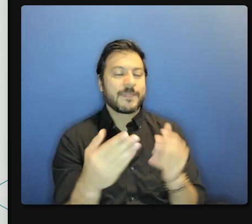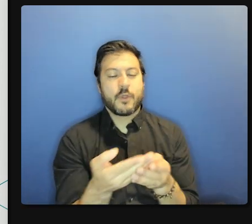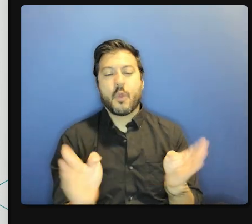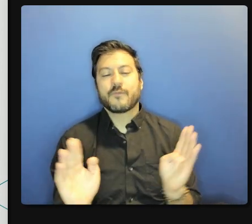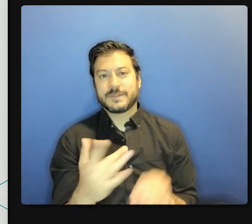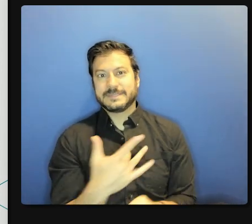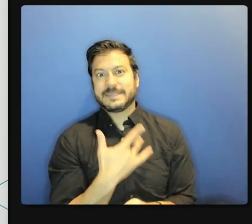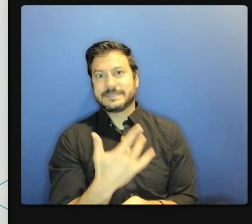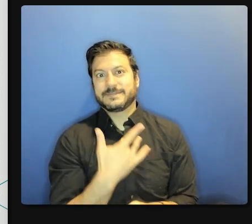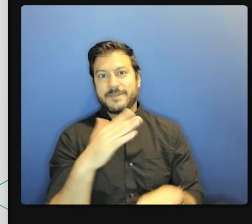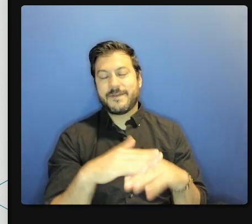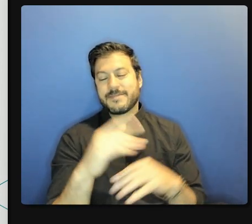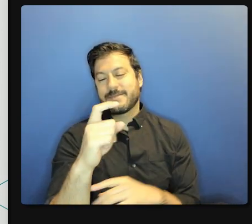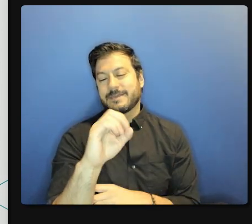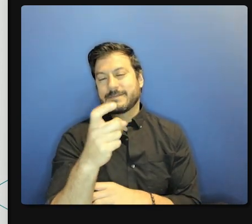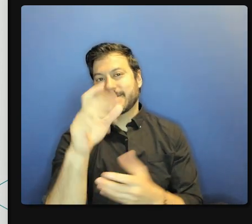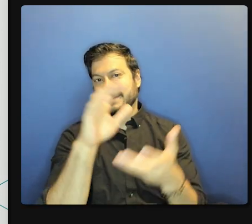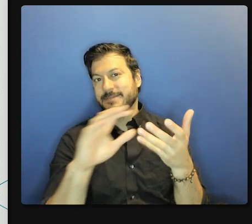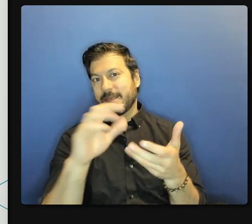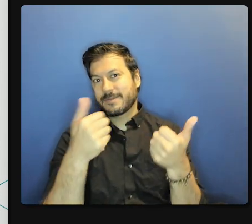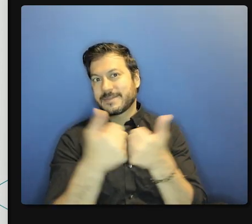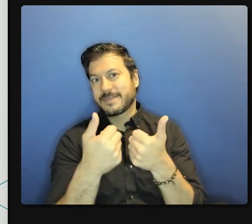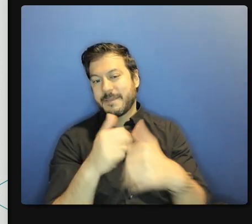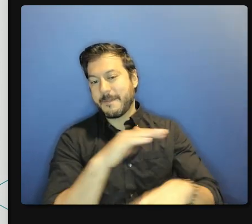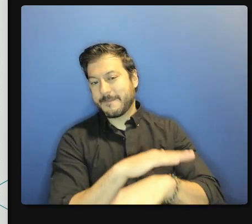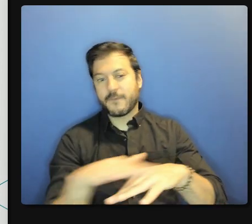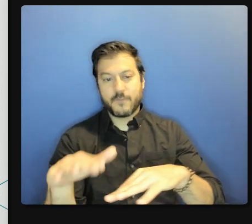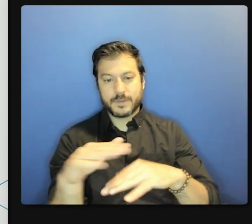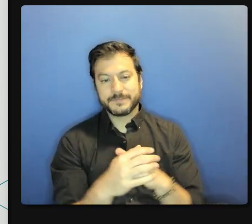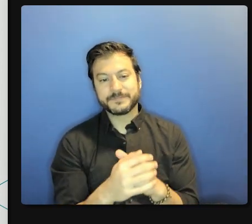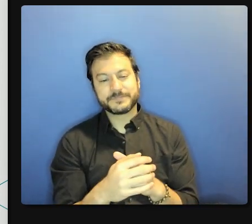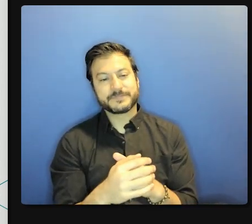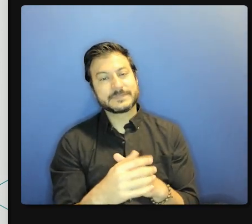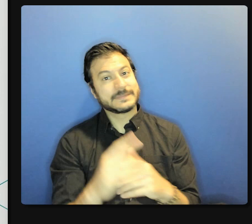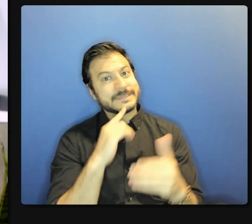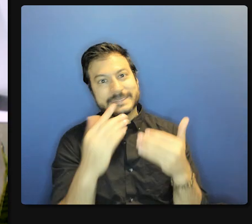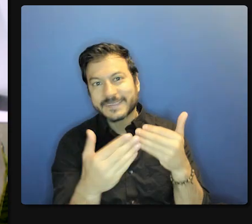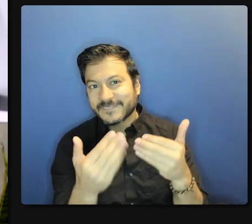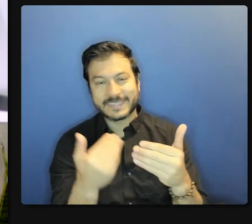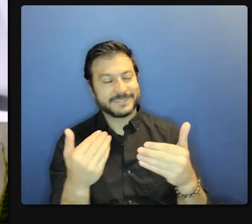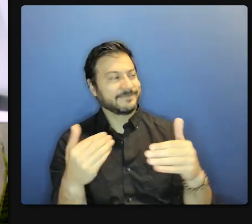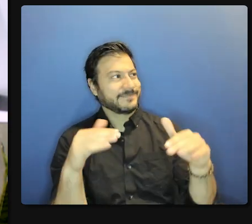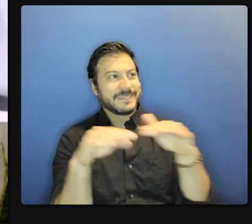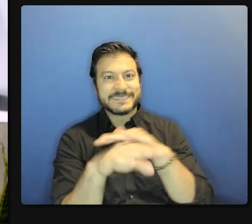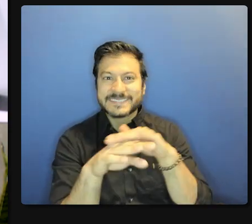than the overall sentiment on the Xbox Cloud Gaming platform all up. It's convenient and accessible.